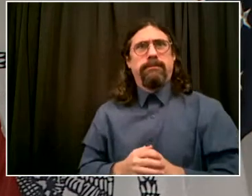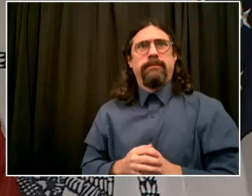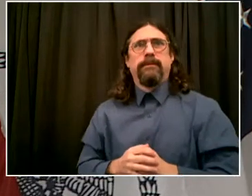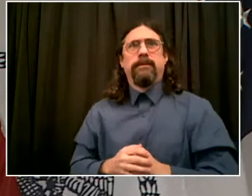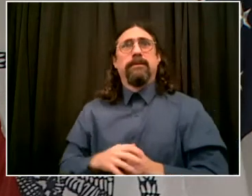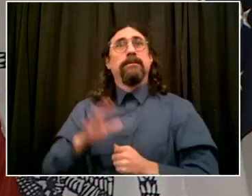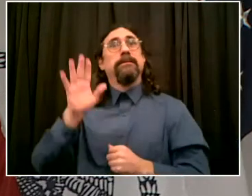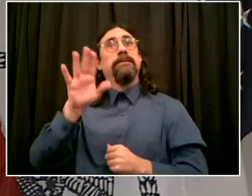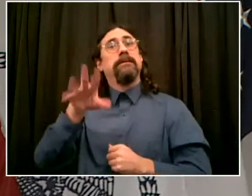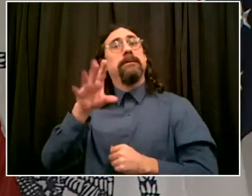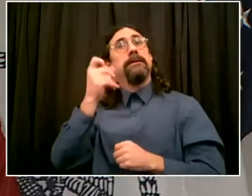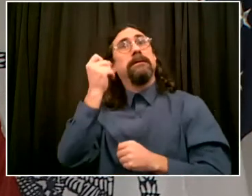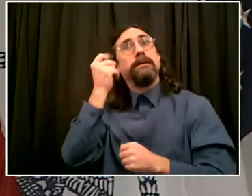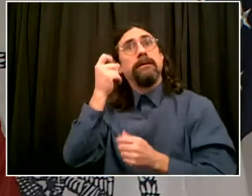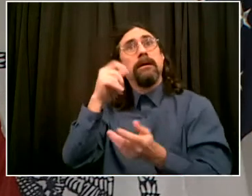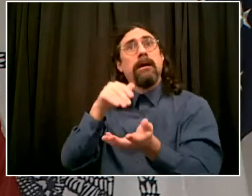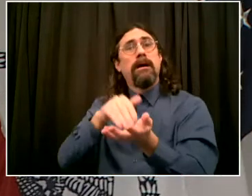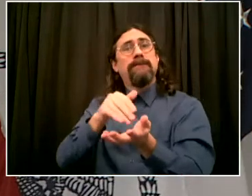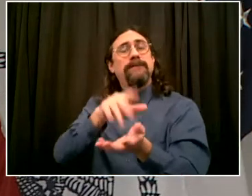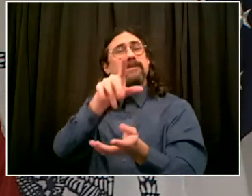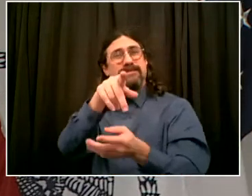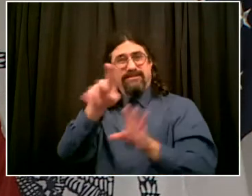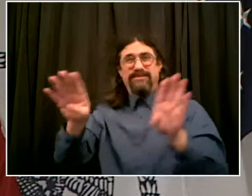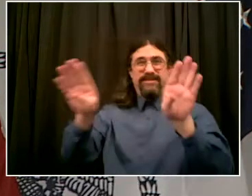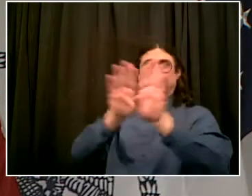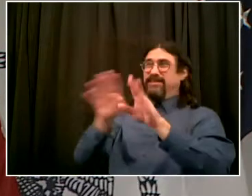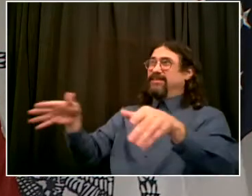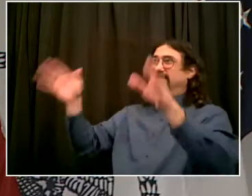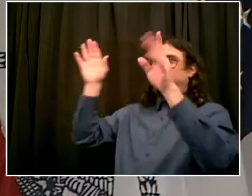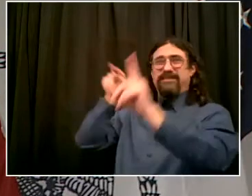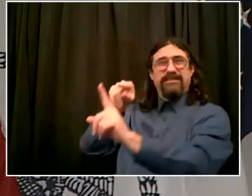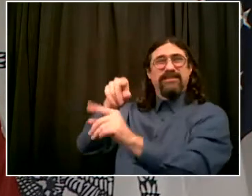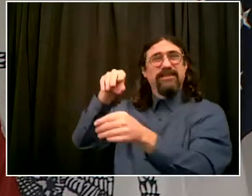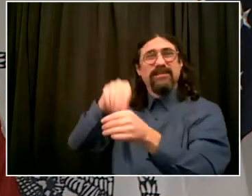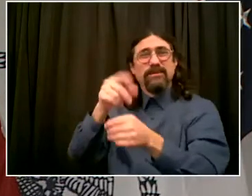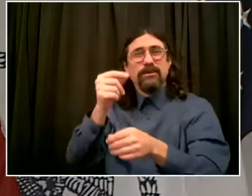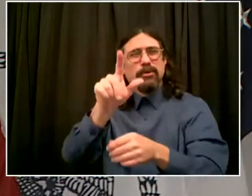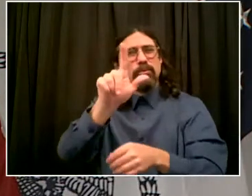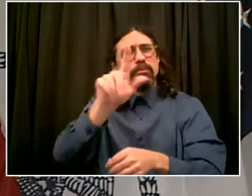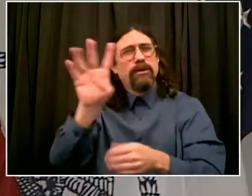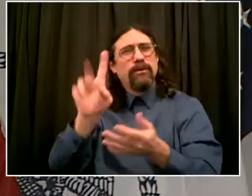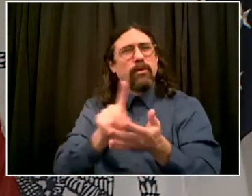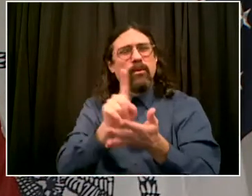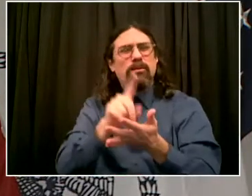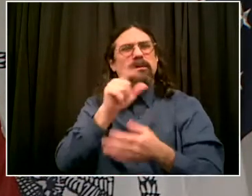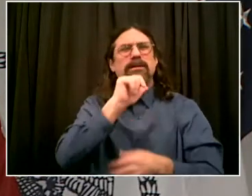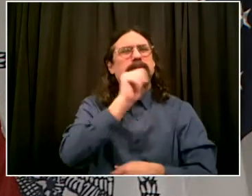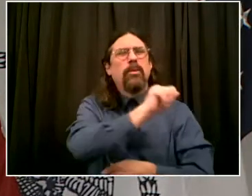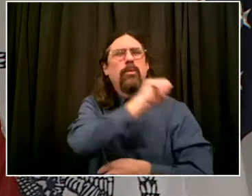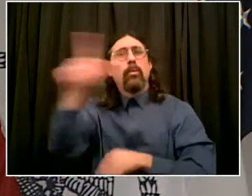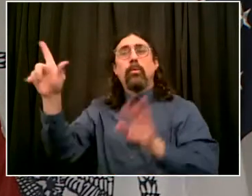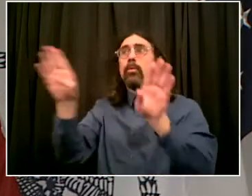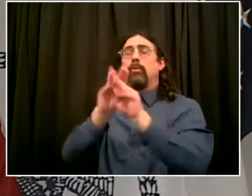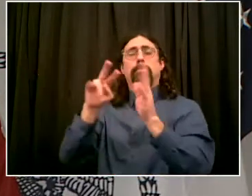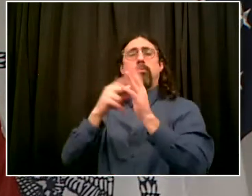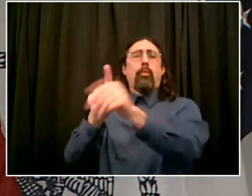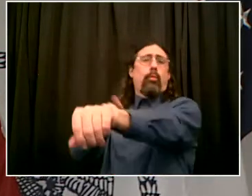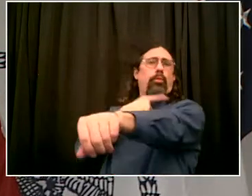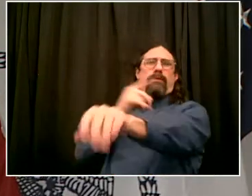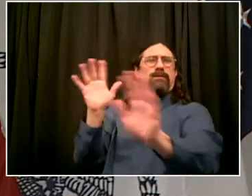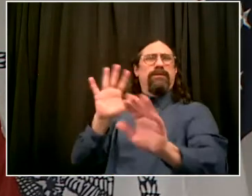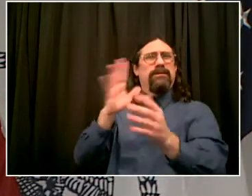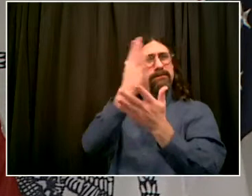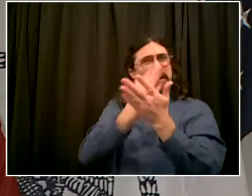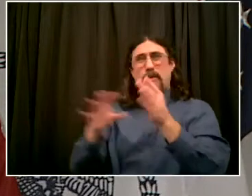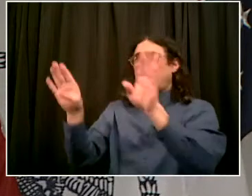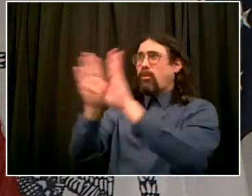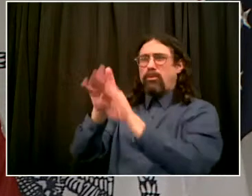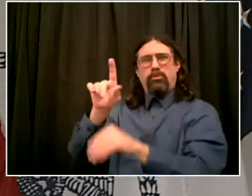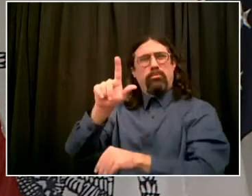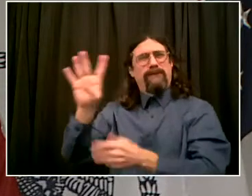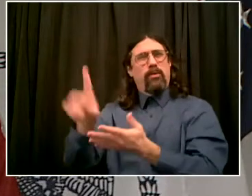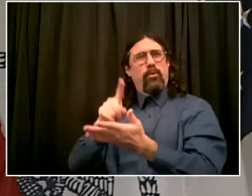WITH THE CDC.